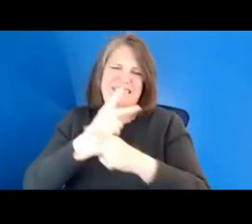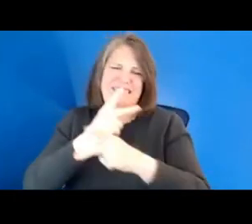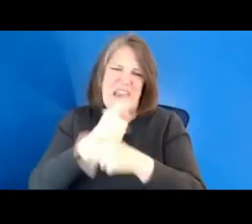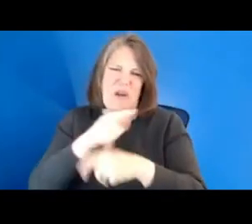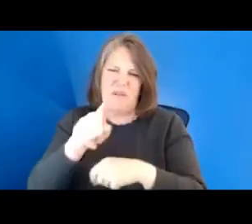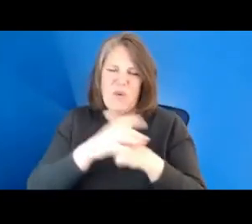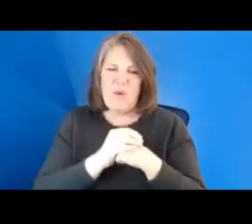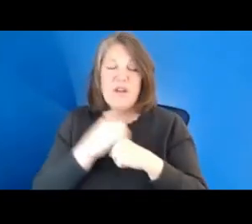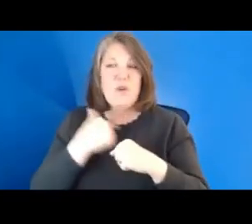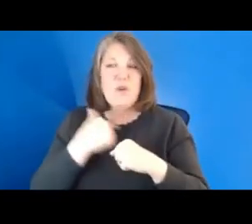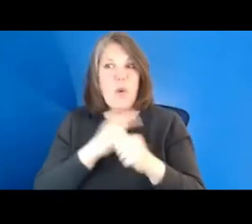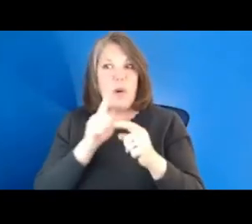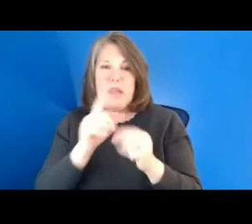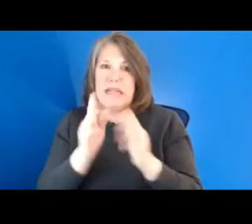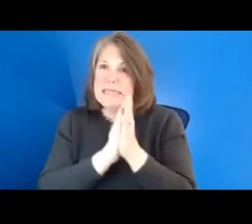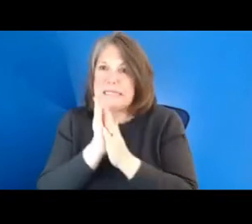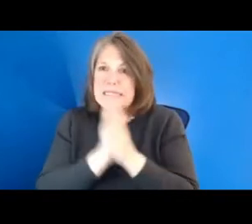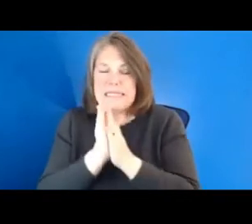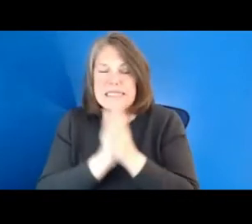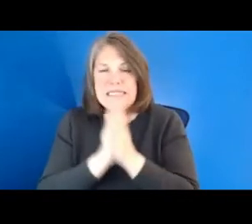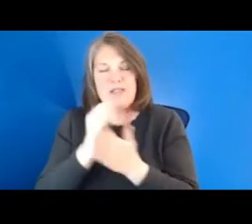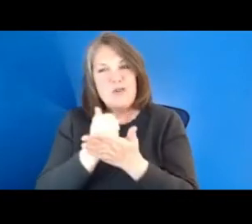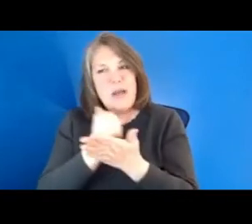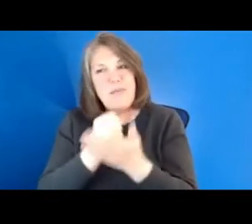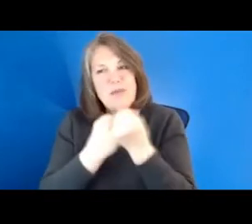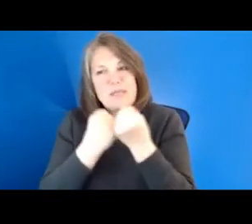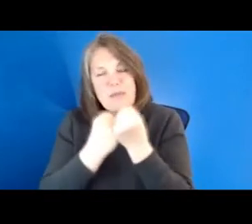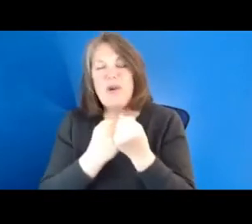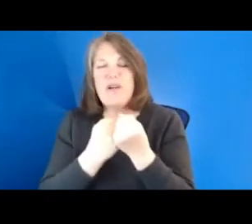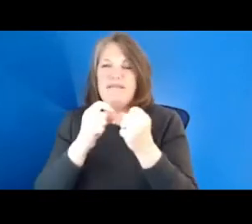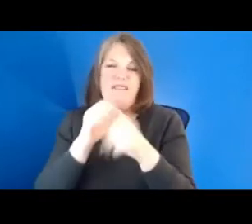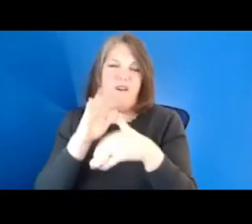to provide all the help and support that you need here.